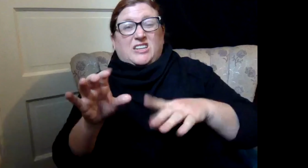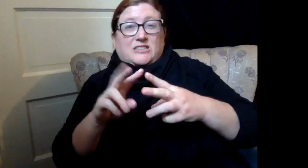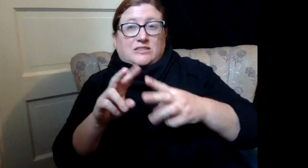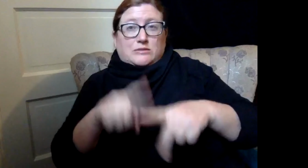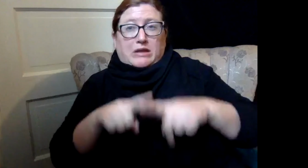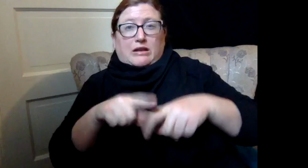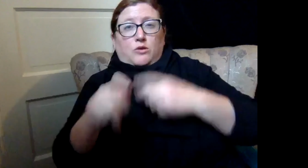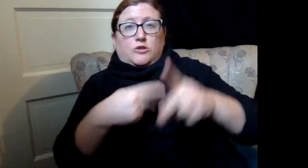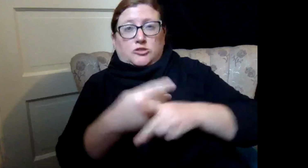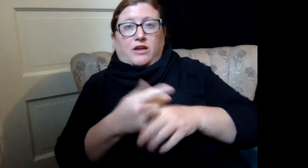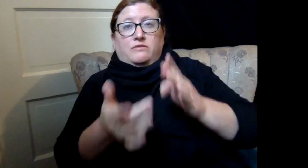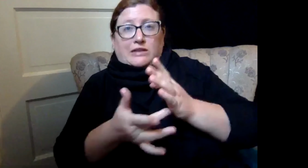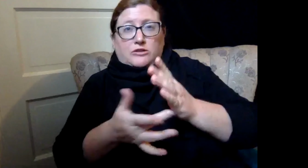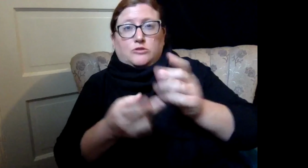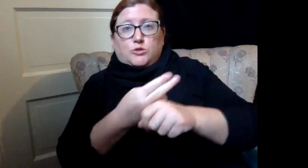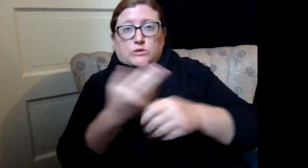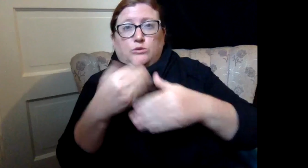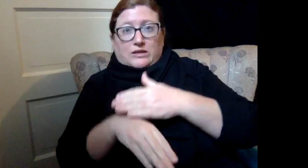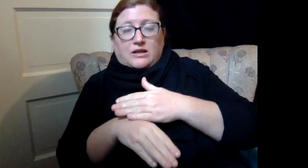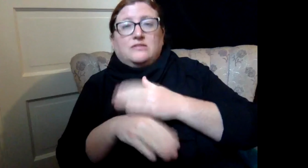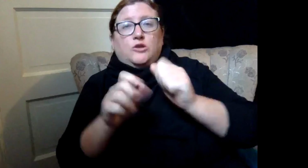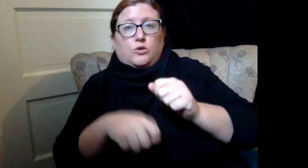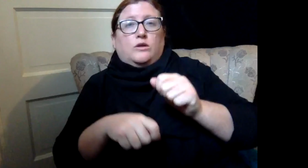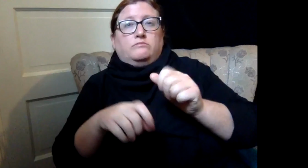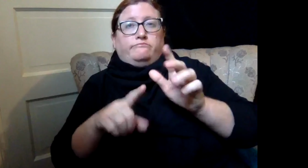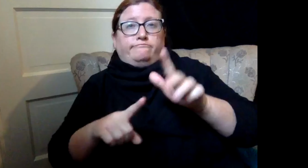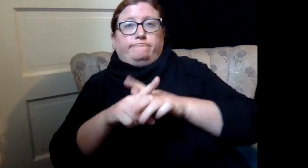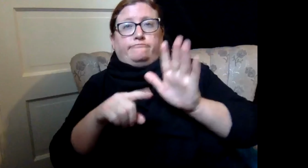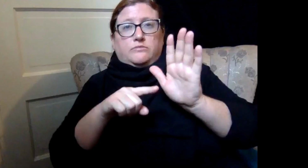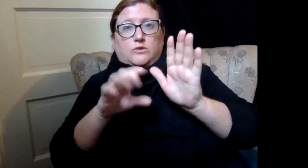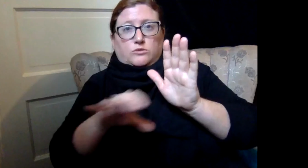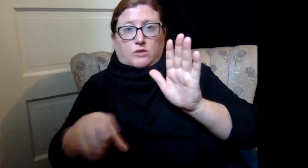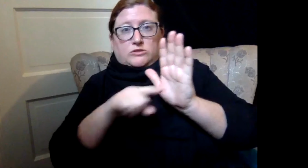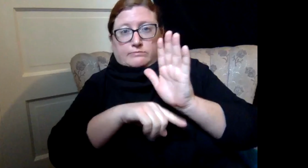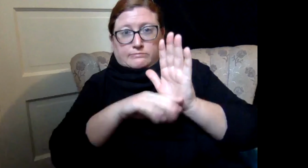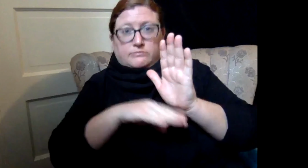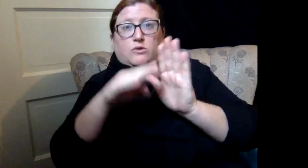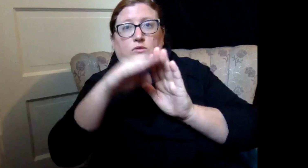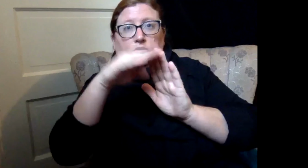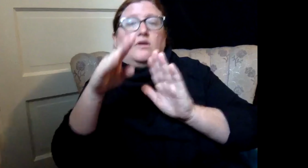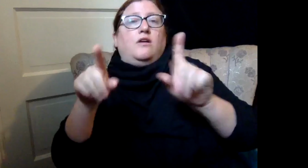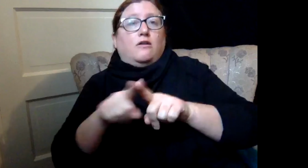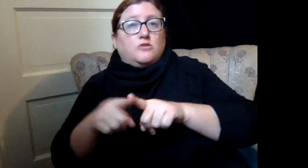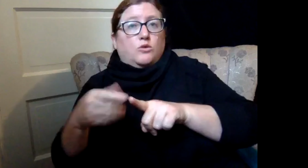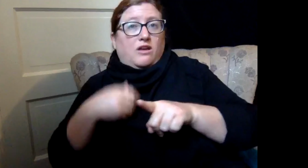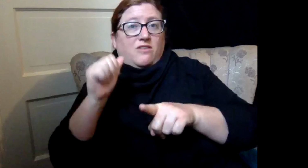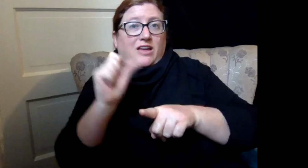the closed caption below at the bottom of your screen. It device. could be at the top of your screen depending on your